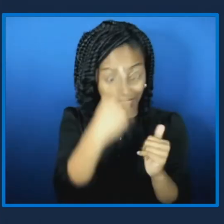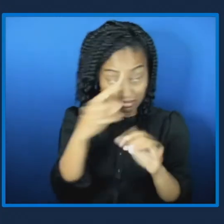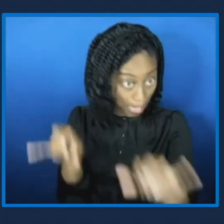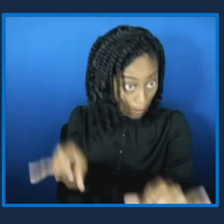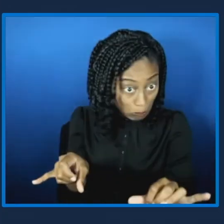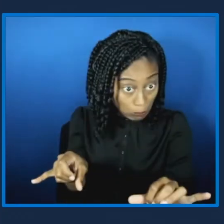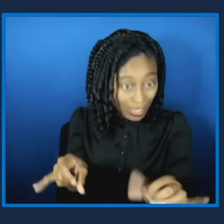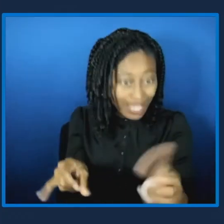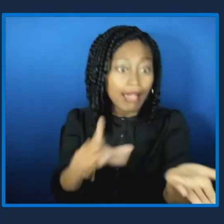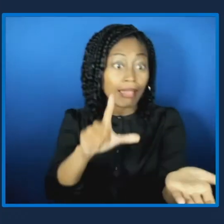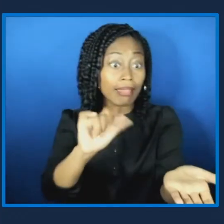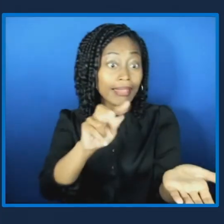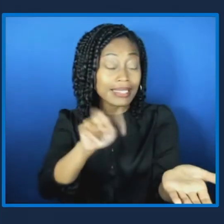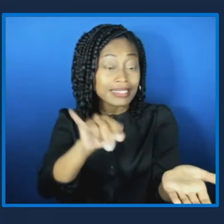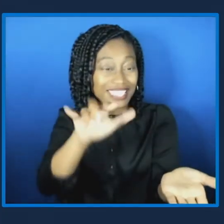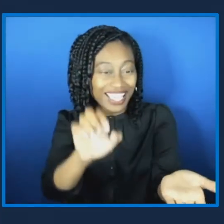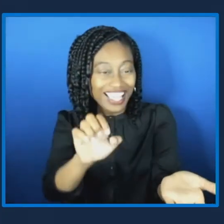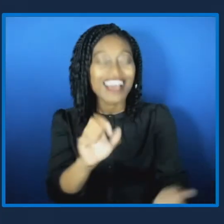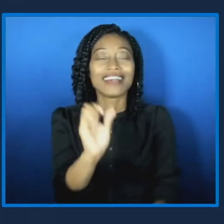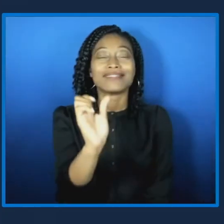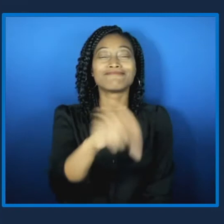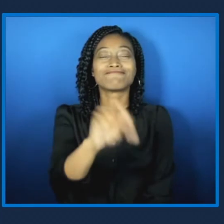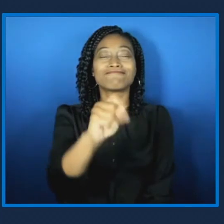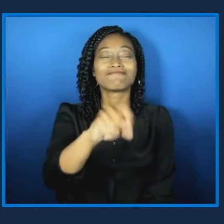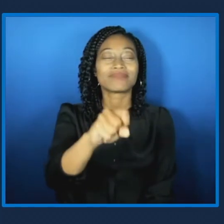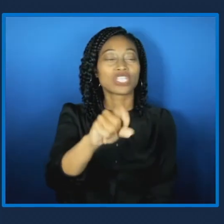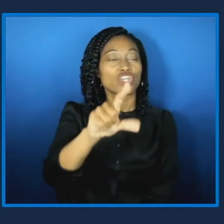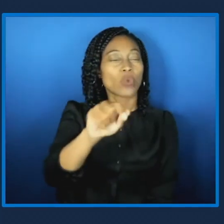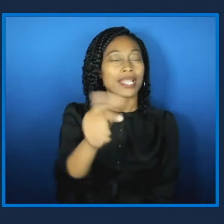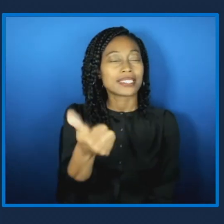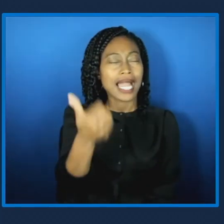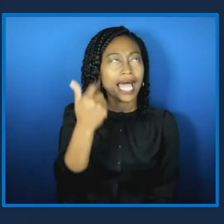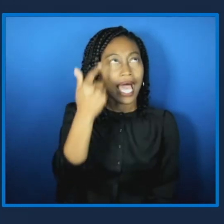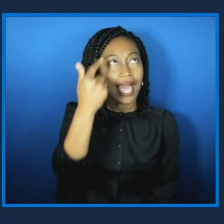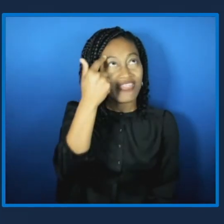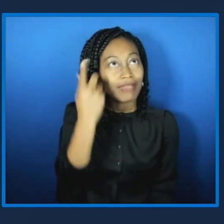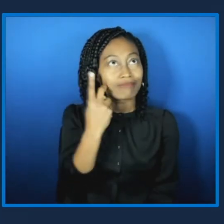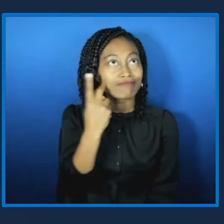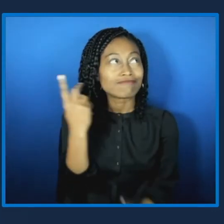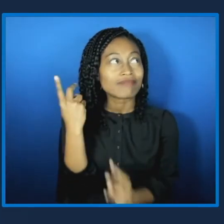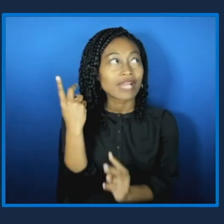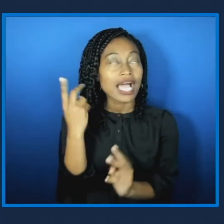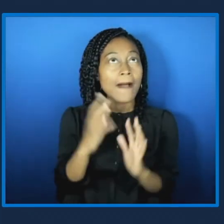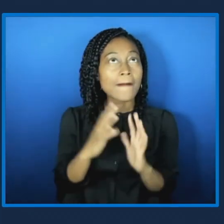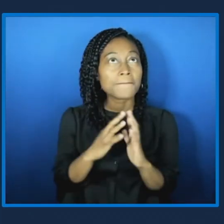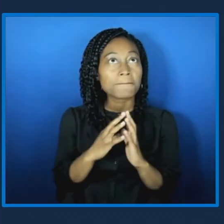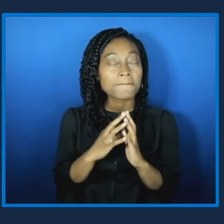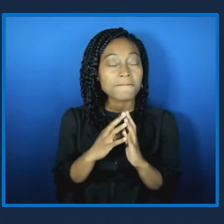Yeah, so 2010, I think I would go back to our legal frameworks